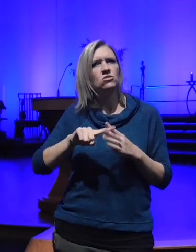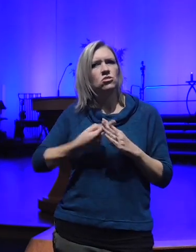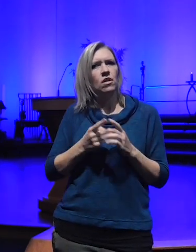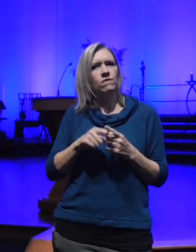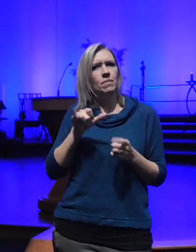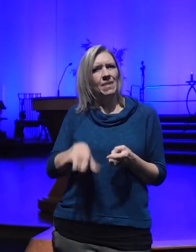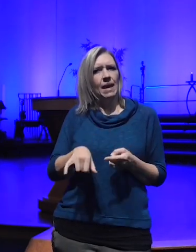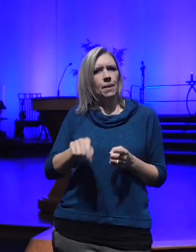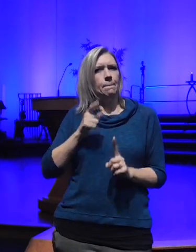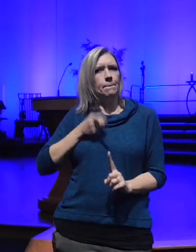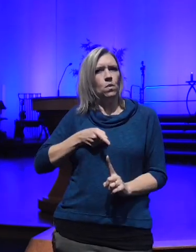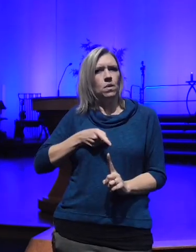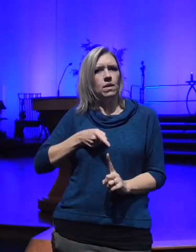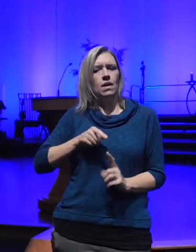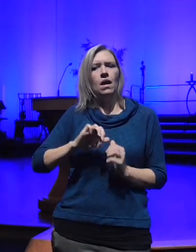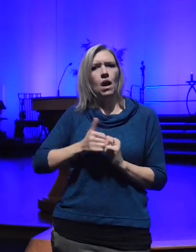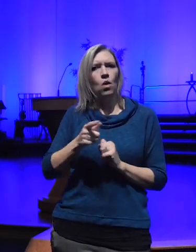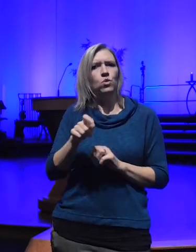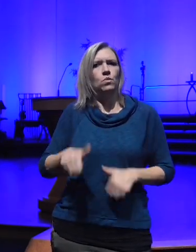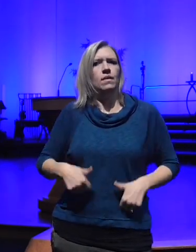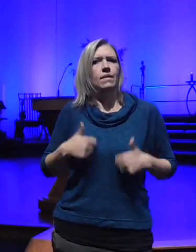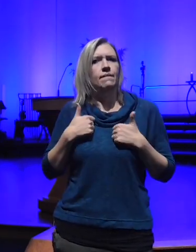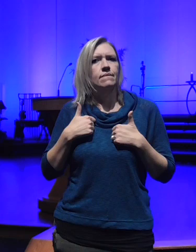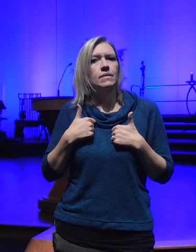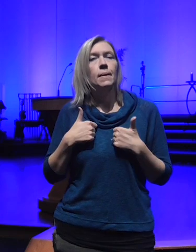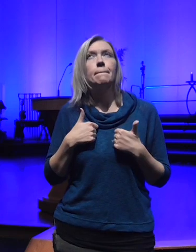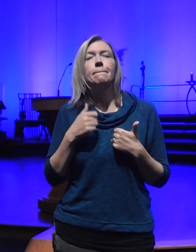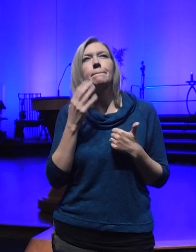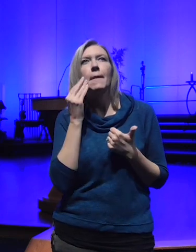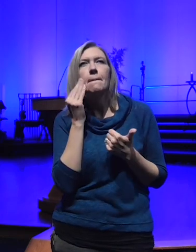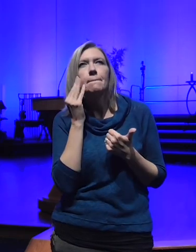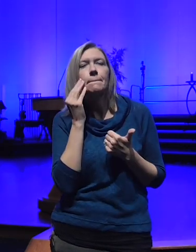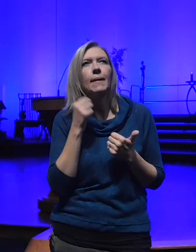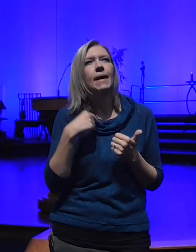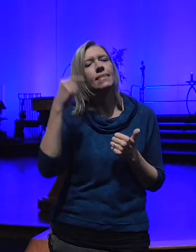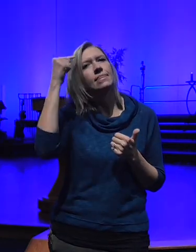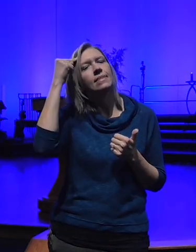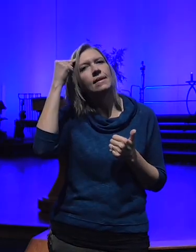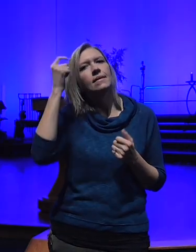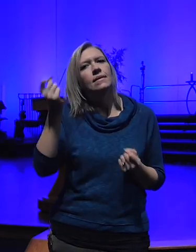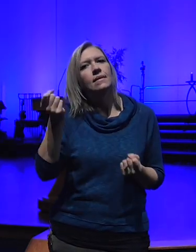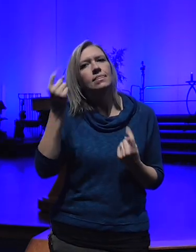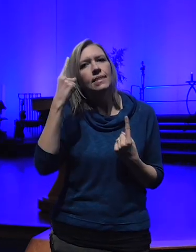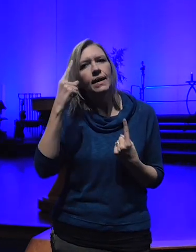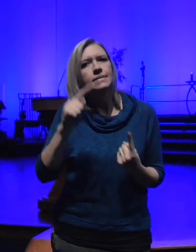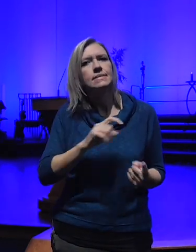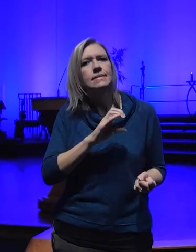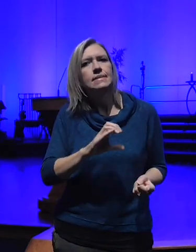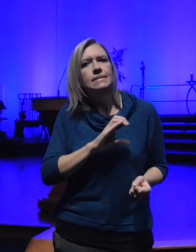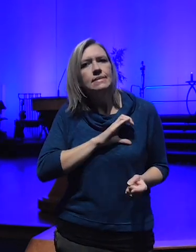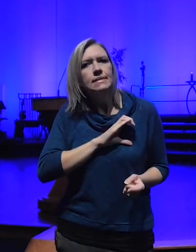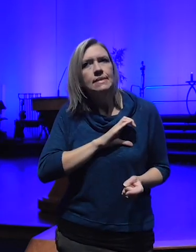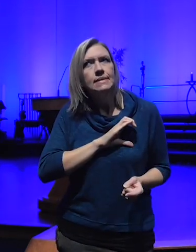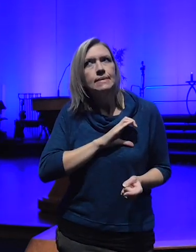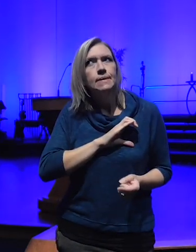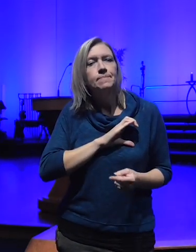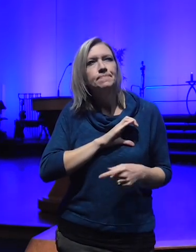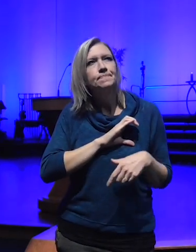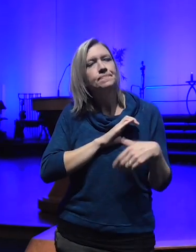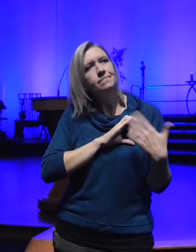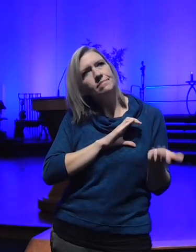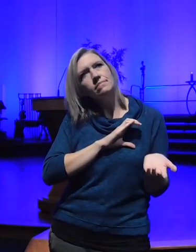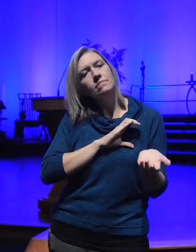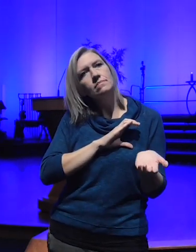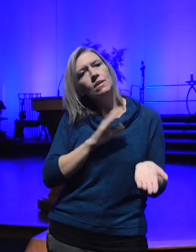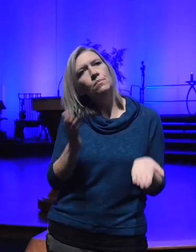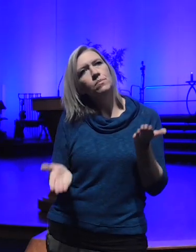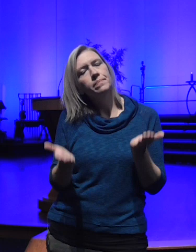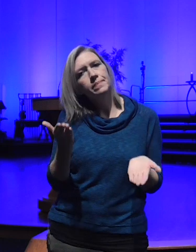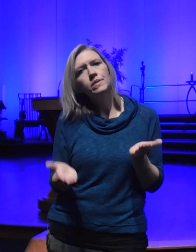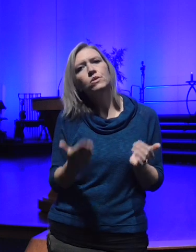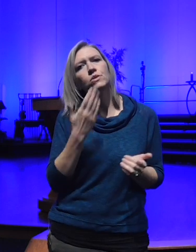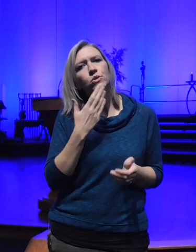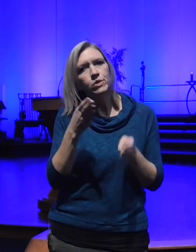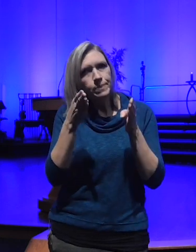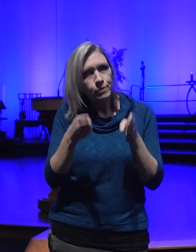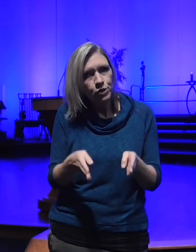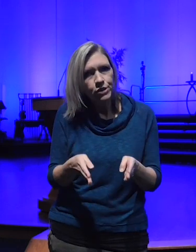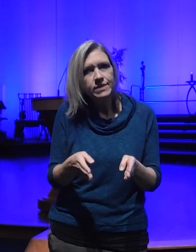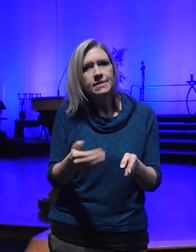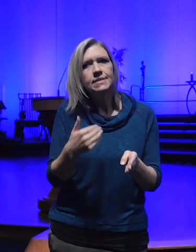how you live um I think an enlightened citizant is probably a good person that has a bright soul